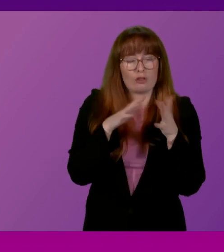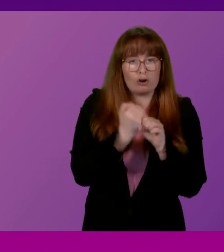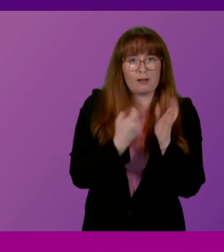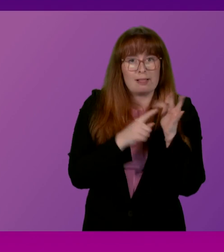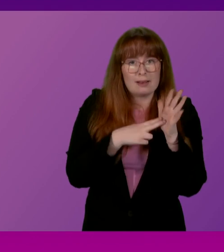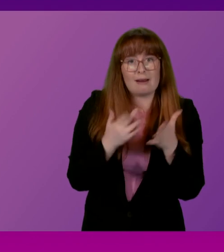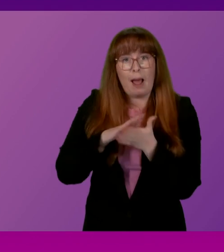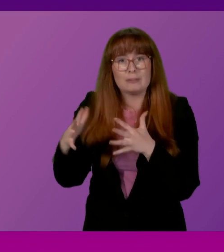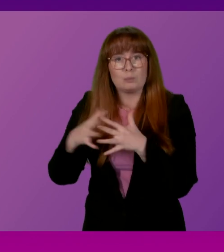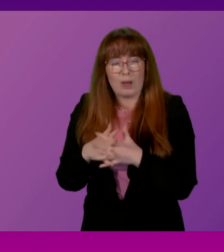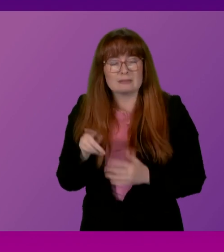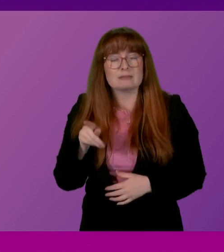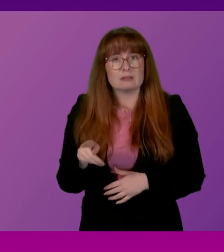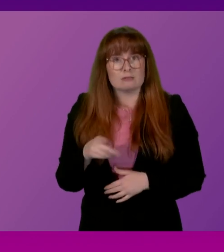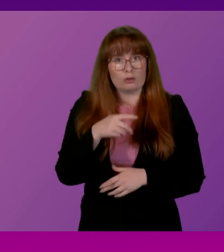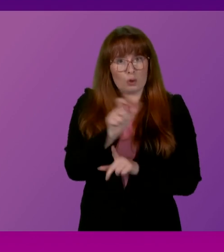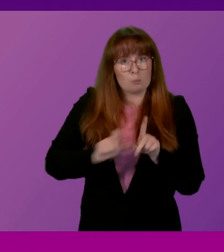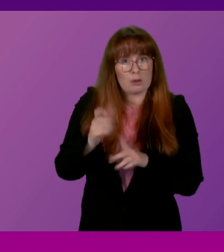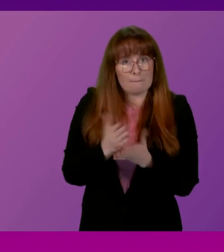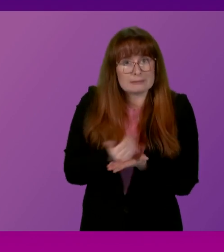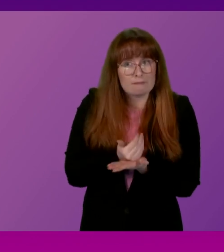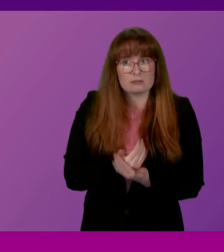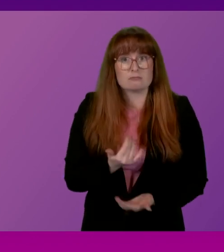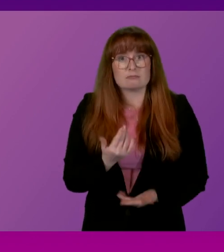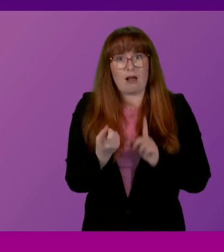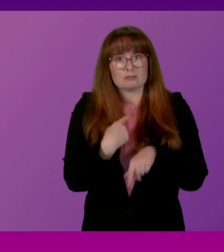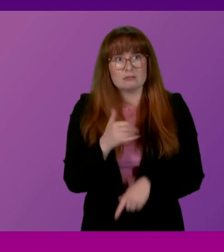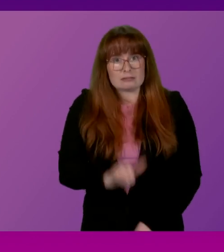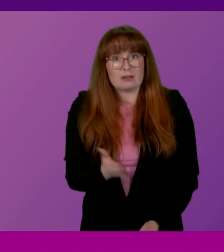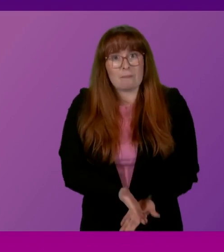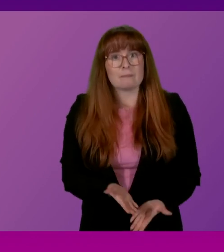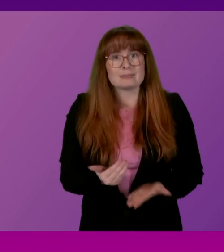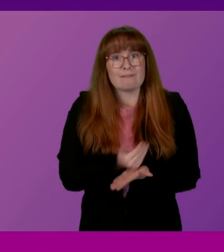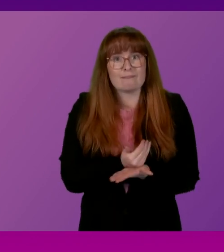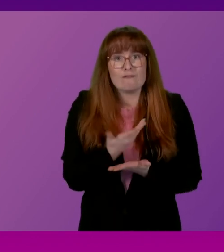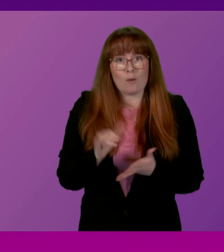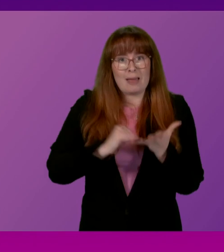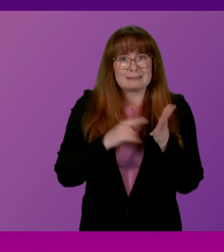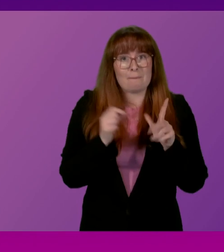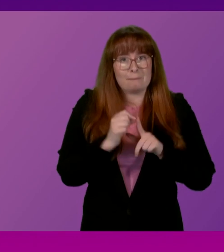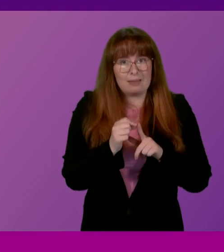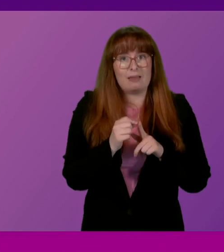interested to know is whether their communities are safer. The answer to that is that they absolutely are, as they have been since the Scottish National Party entered government.